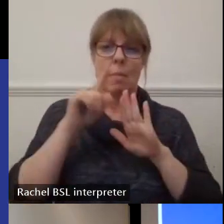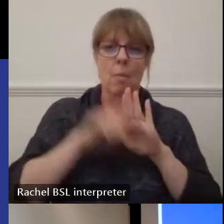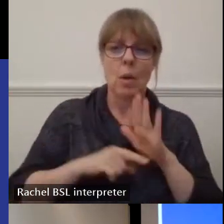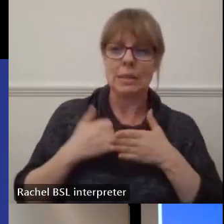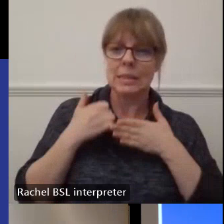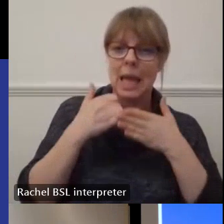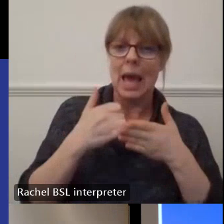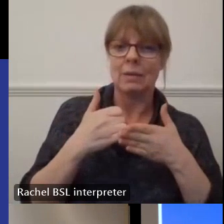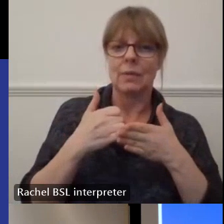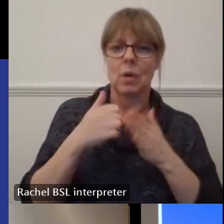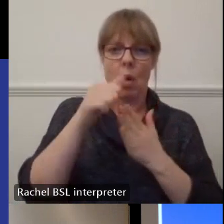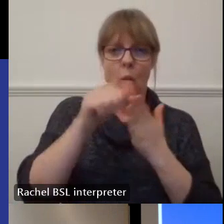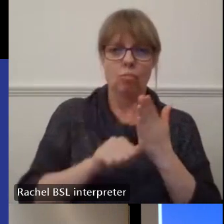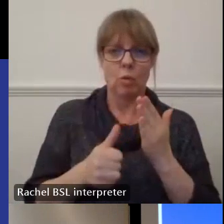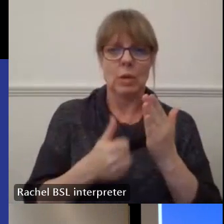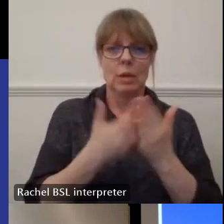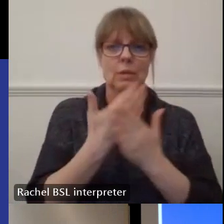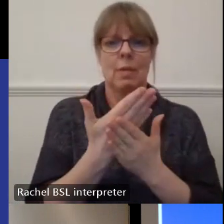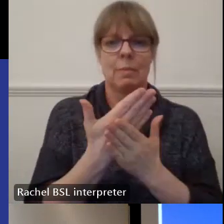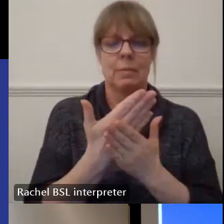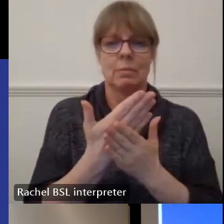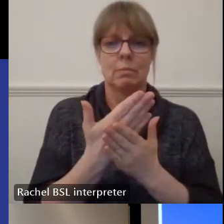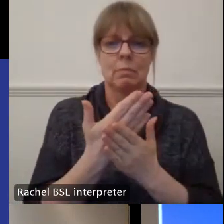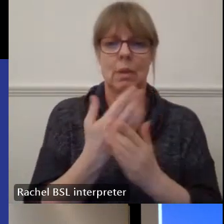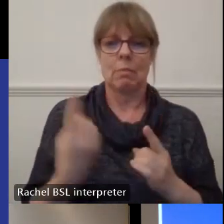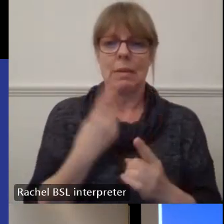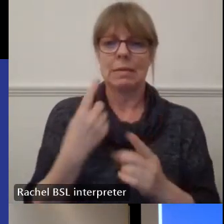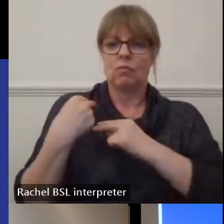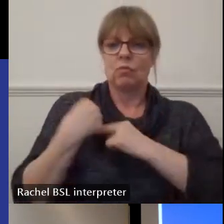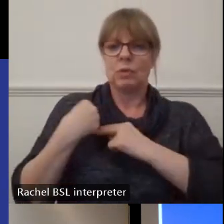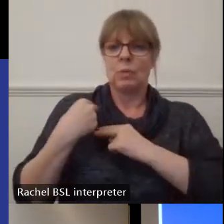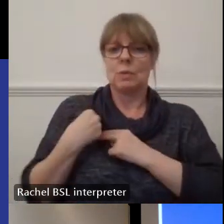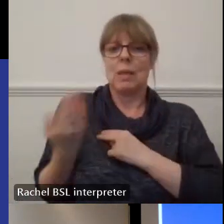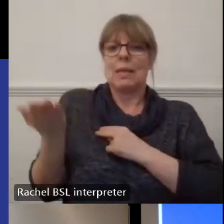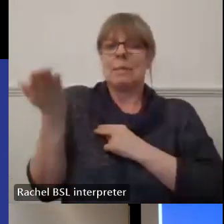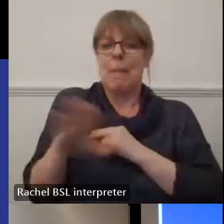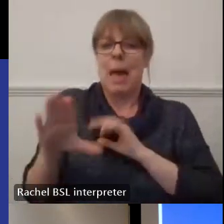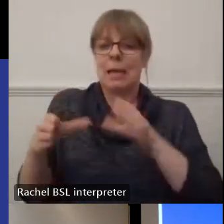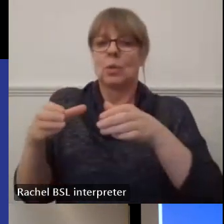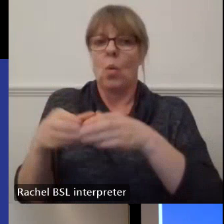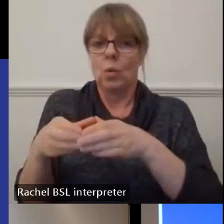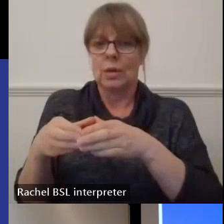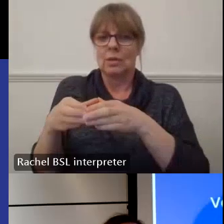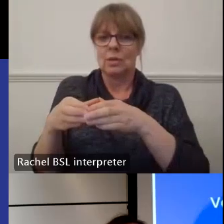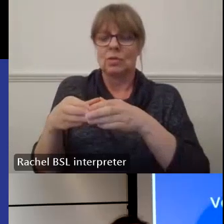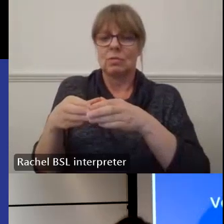have a responsibility to go back to your organisation and have a conversation